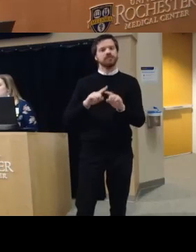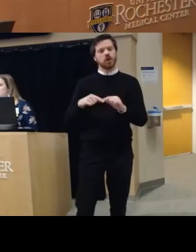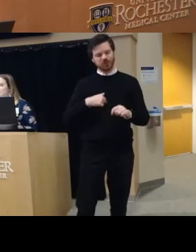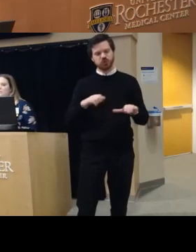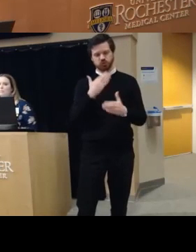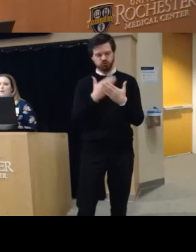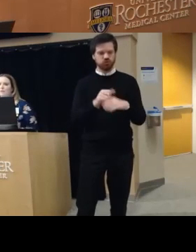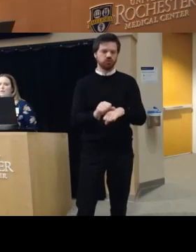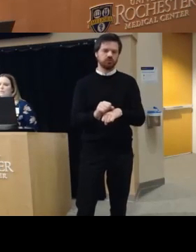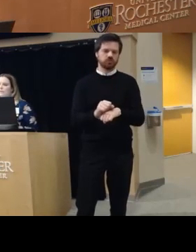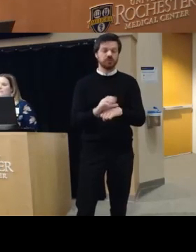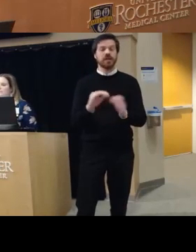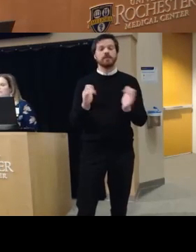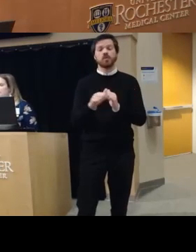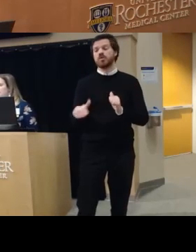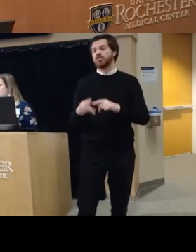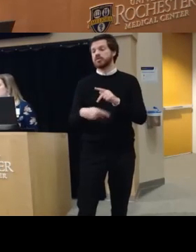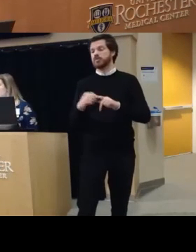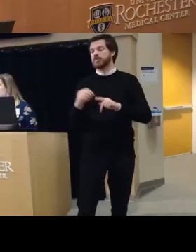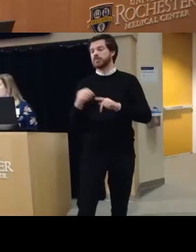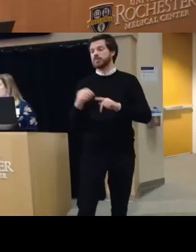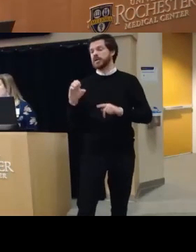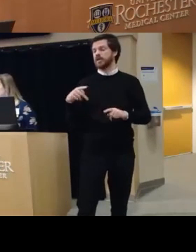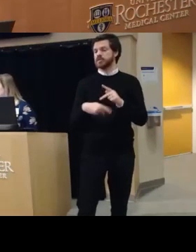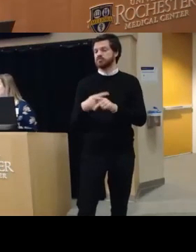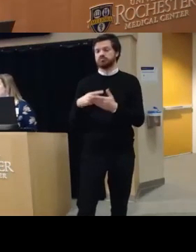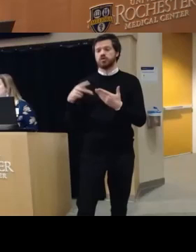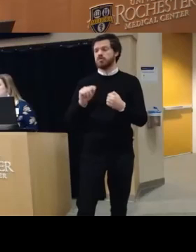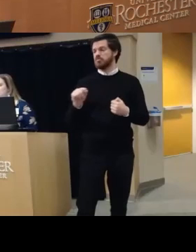um and I think when you compare us to other types of Eep type programs that are available